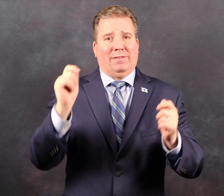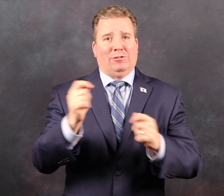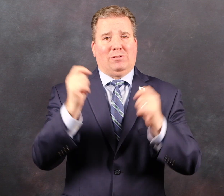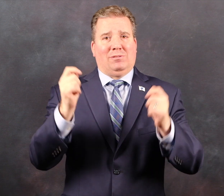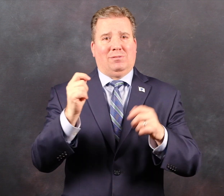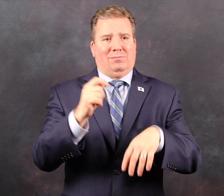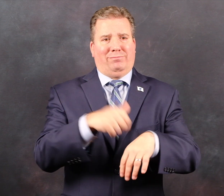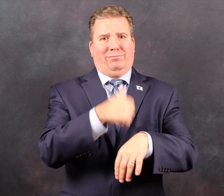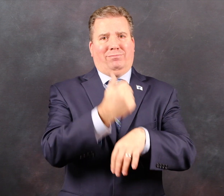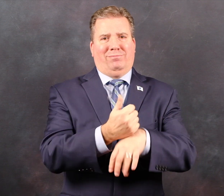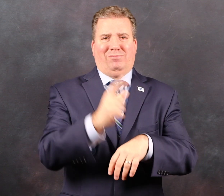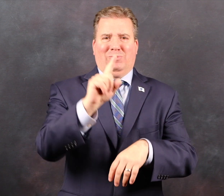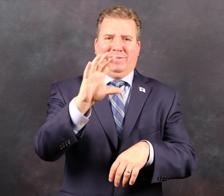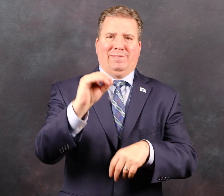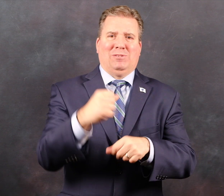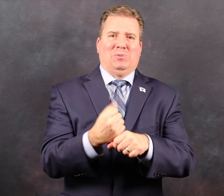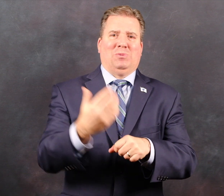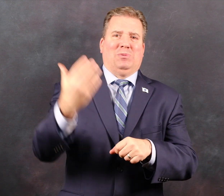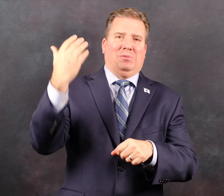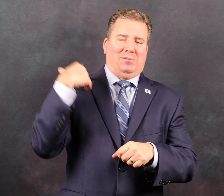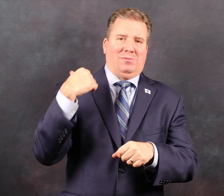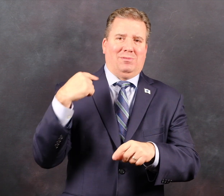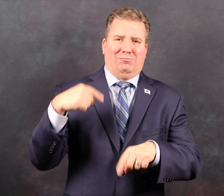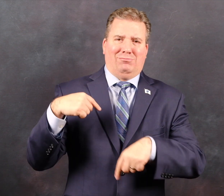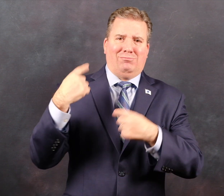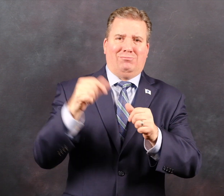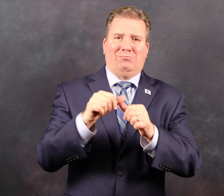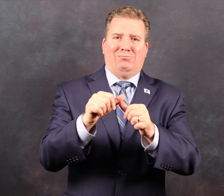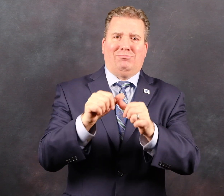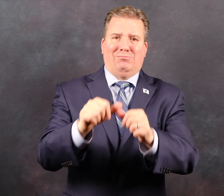milestone 150-year anniversary.